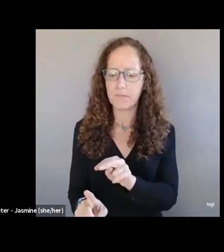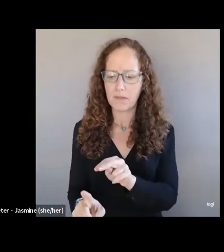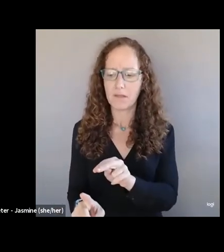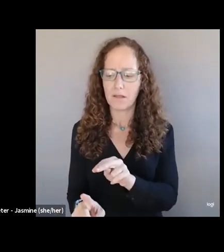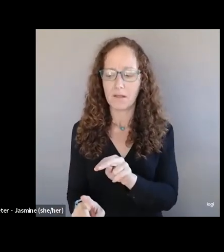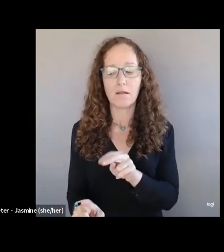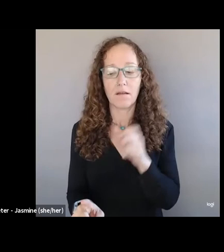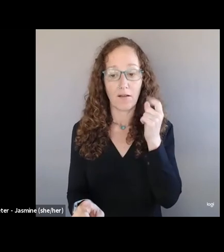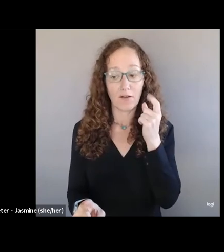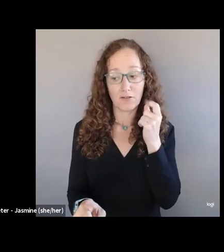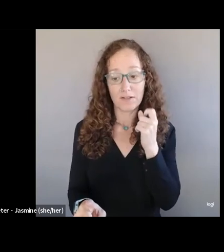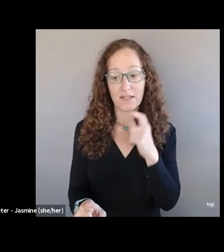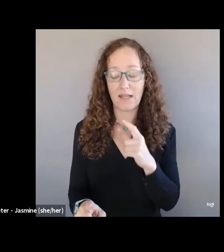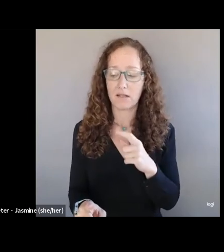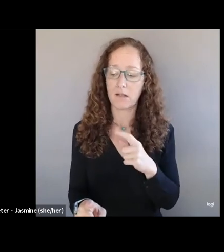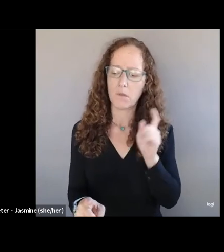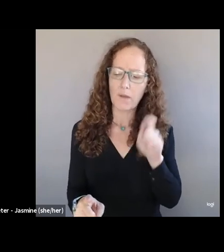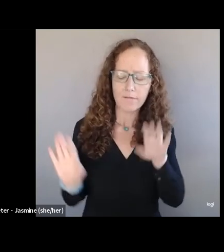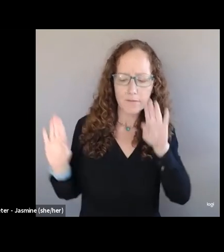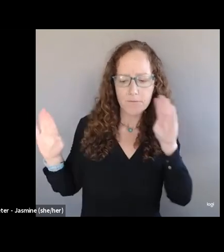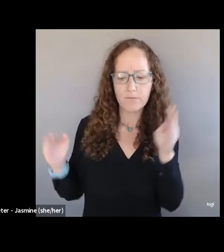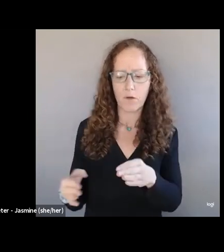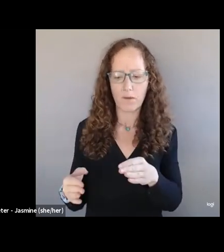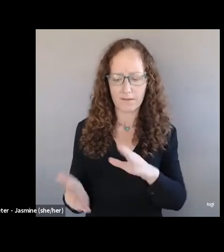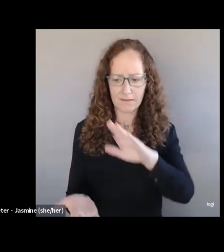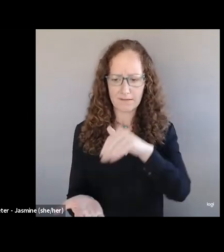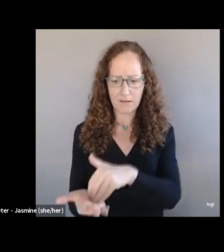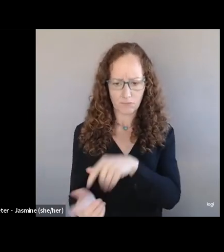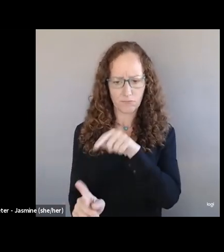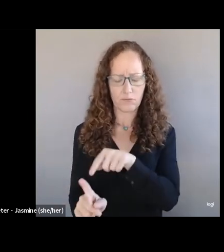to the act of agitation. We acknowledge the ways we are